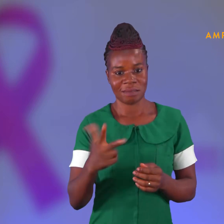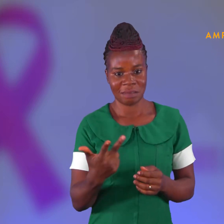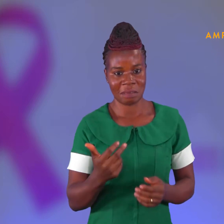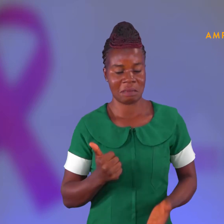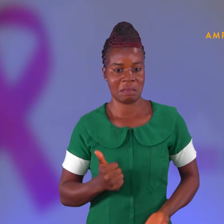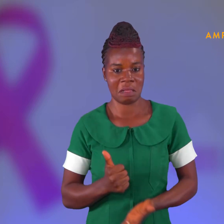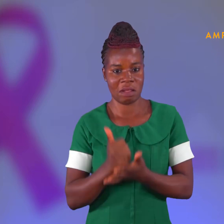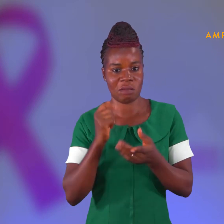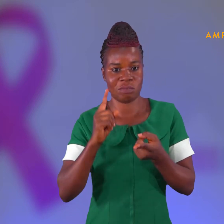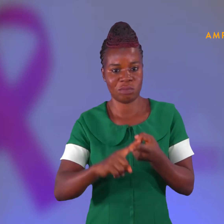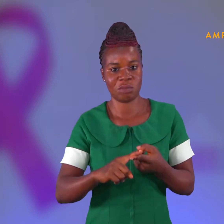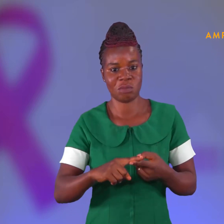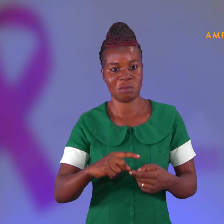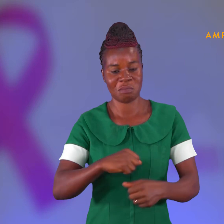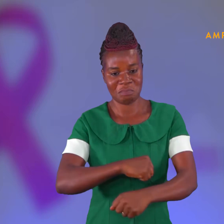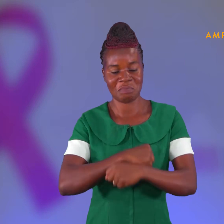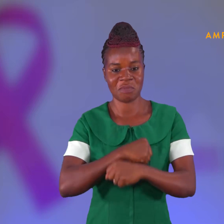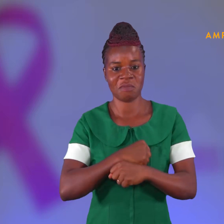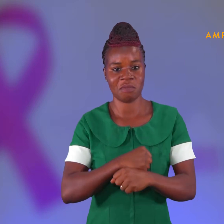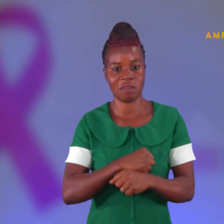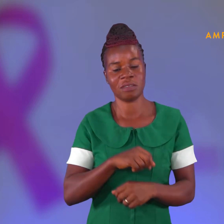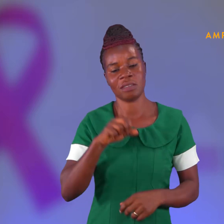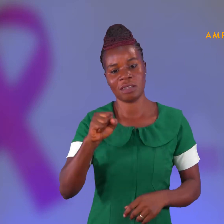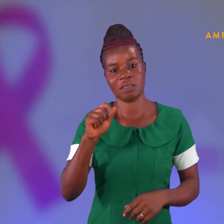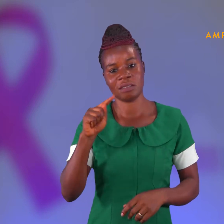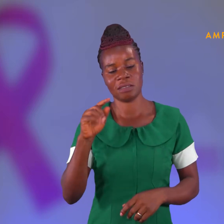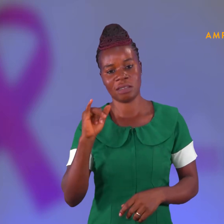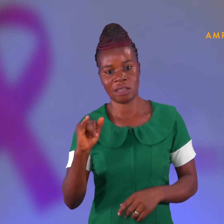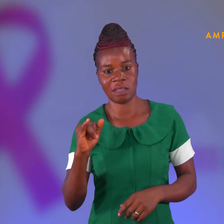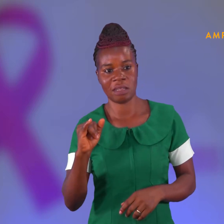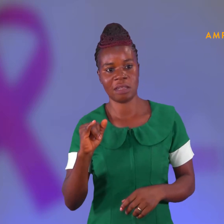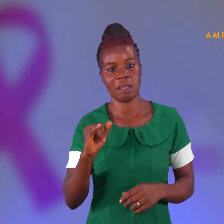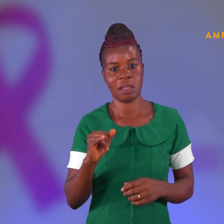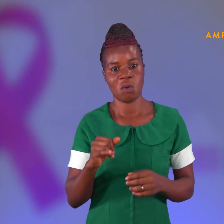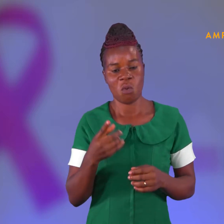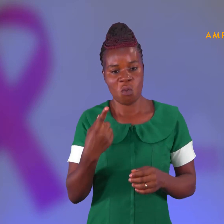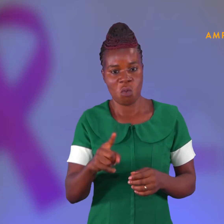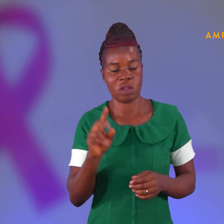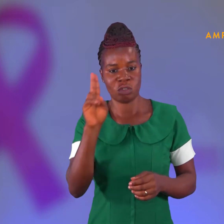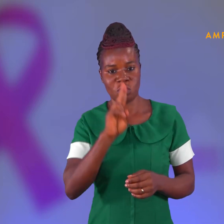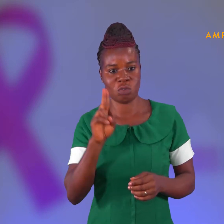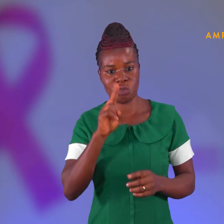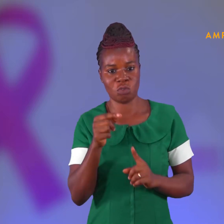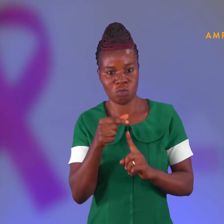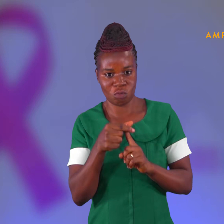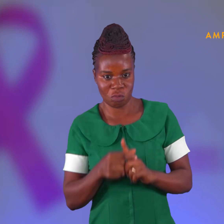Third, it protects against being infected with STI/STDs through the use of condoms.